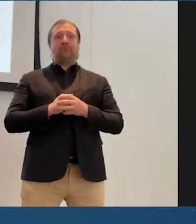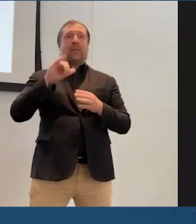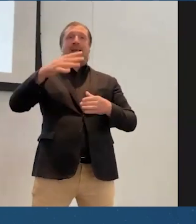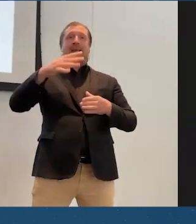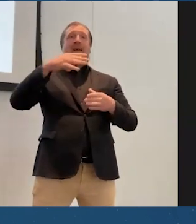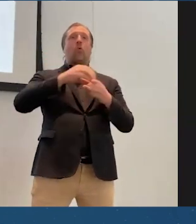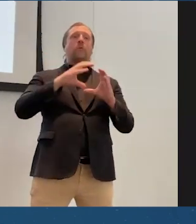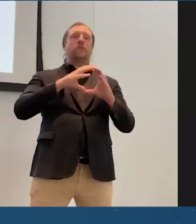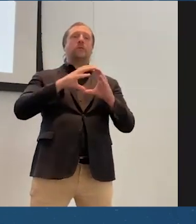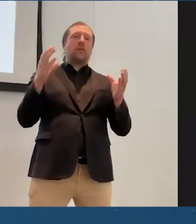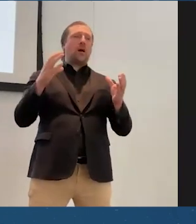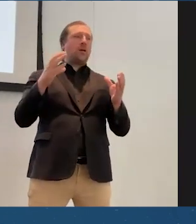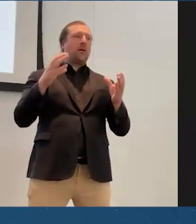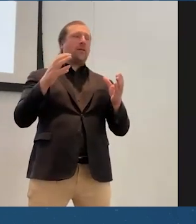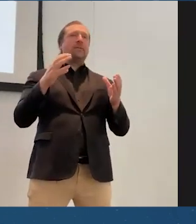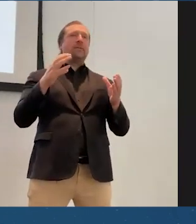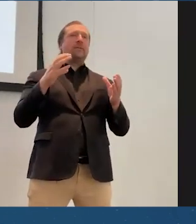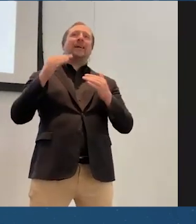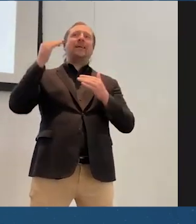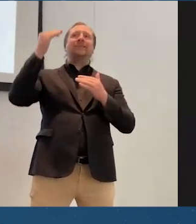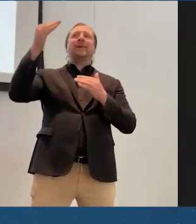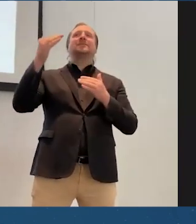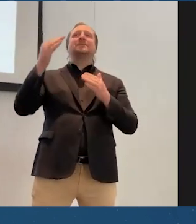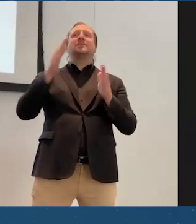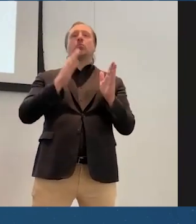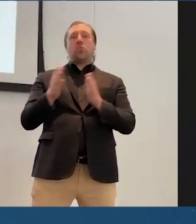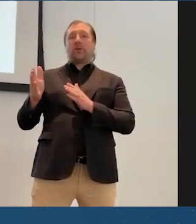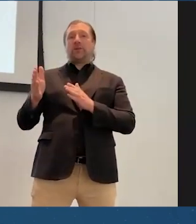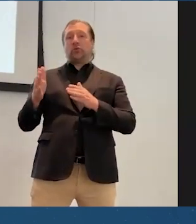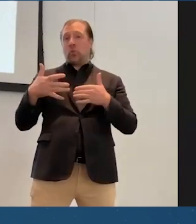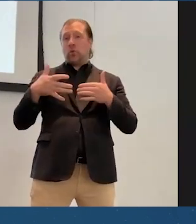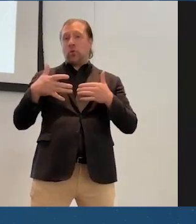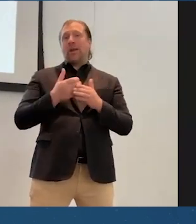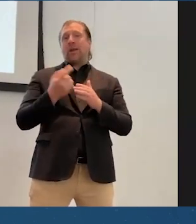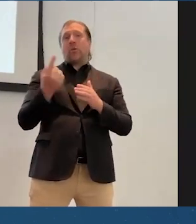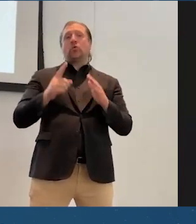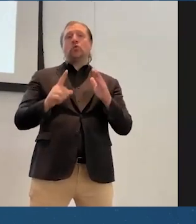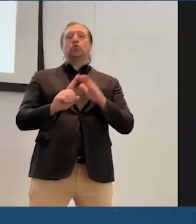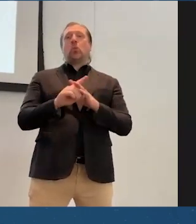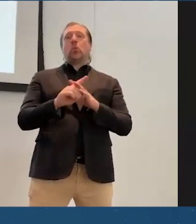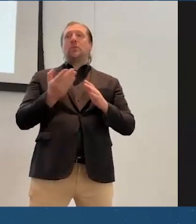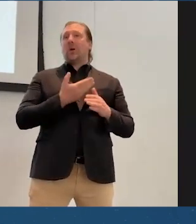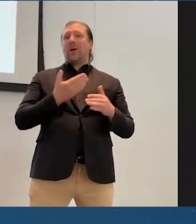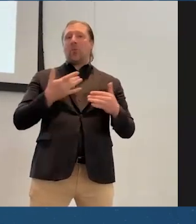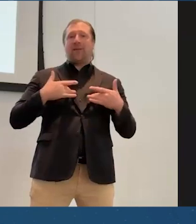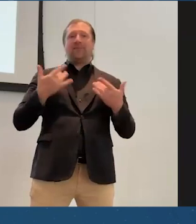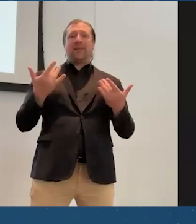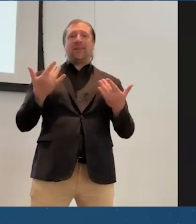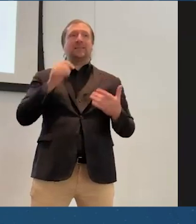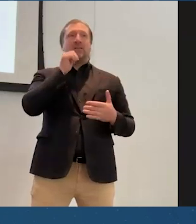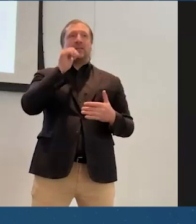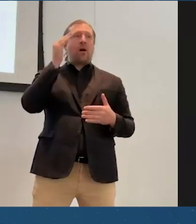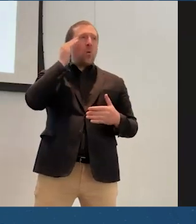a lot of advanced preparation. So we never want anyone to show up to our events unaware or unprepared.